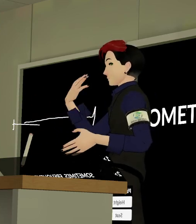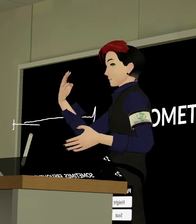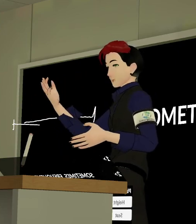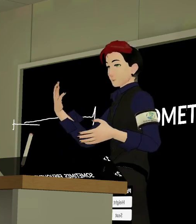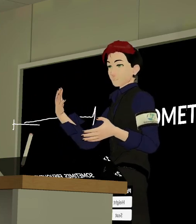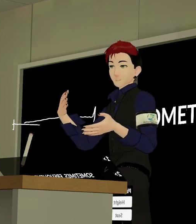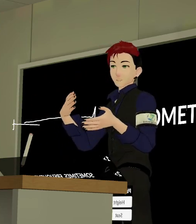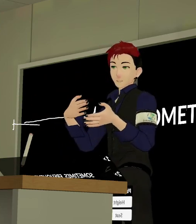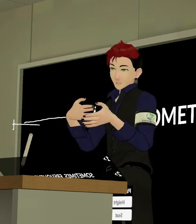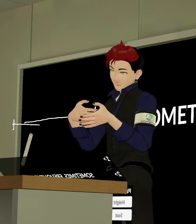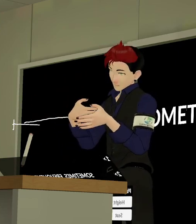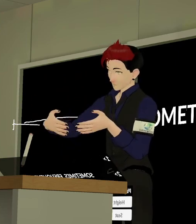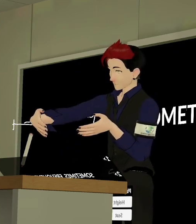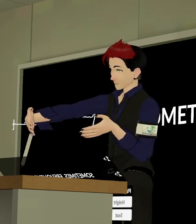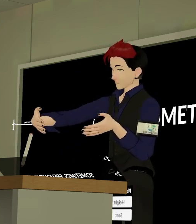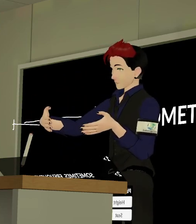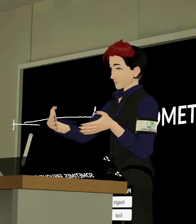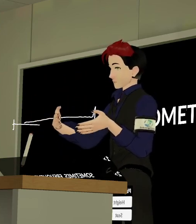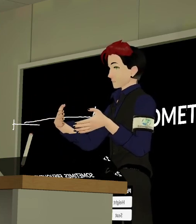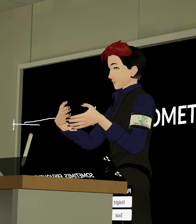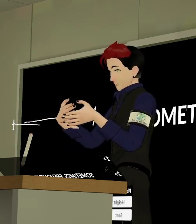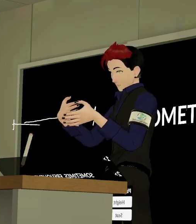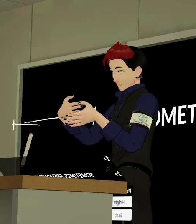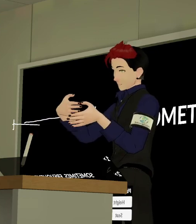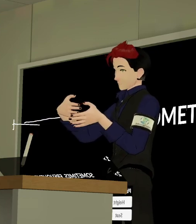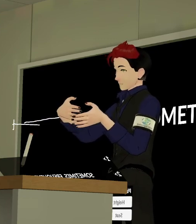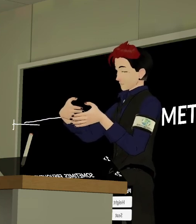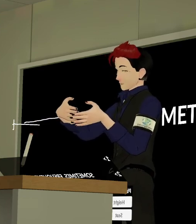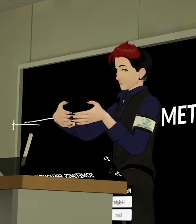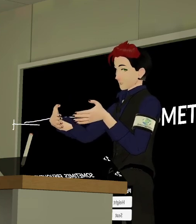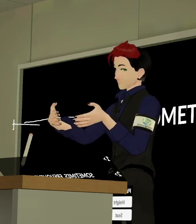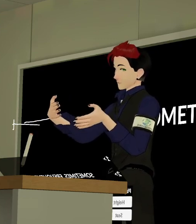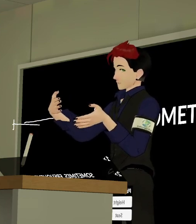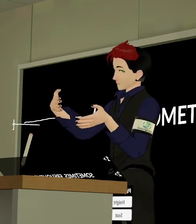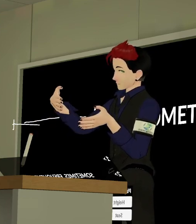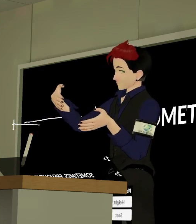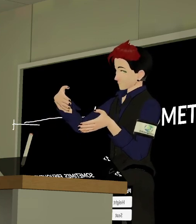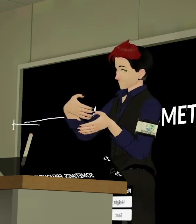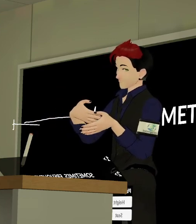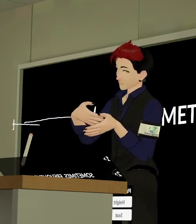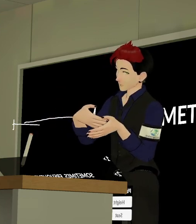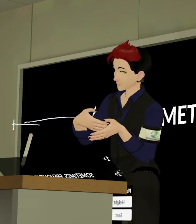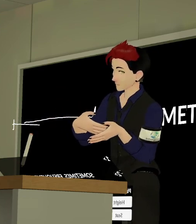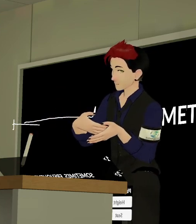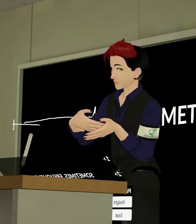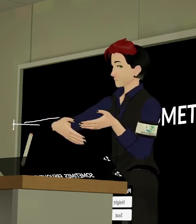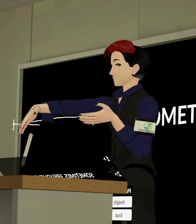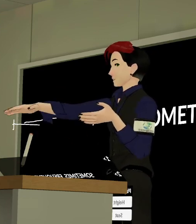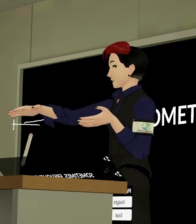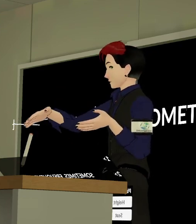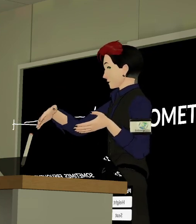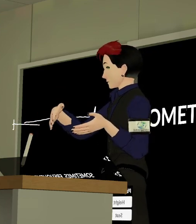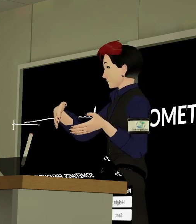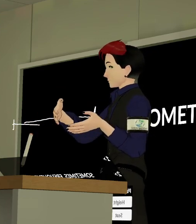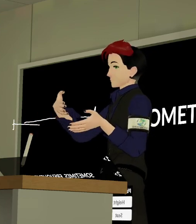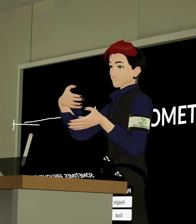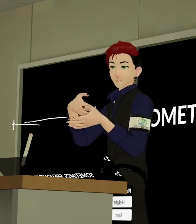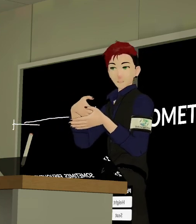if I want to say it happens super often I can actually skip the bouncing and just touch and like swipe forward like it